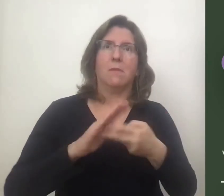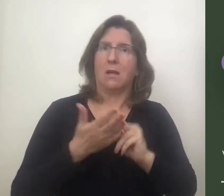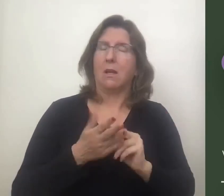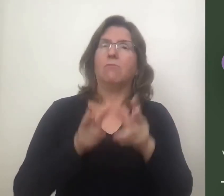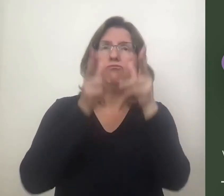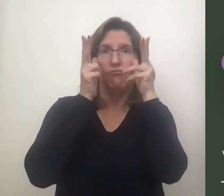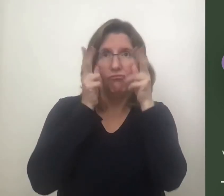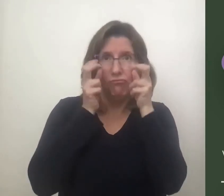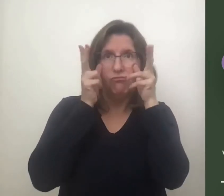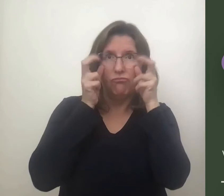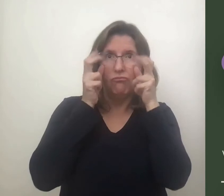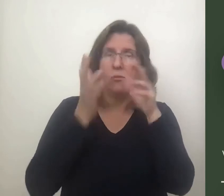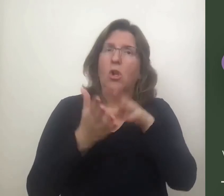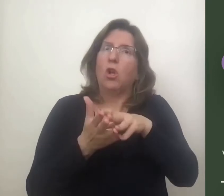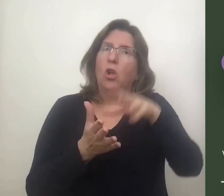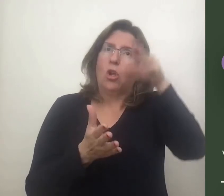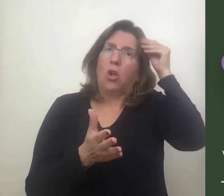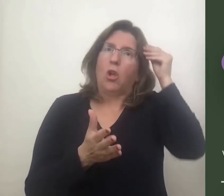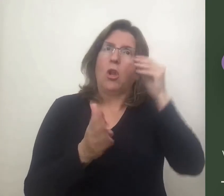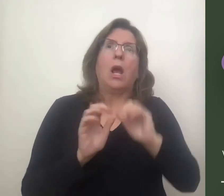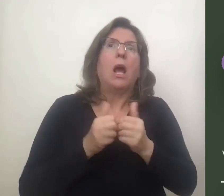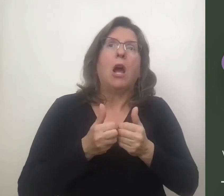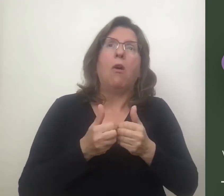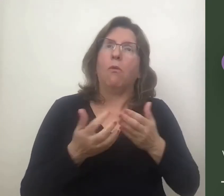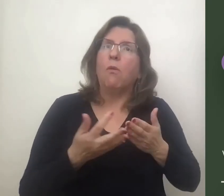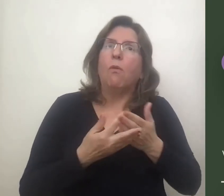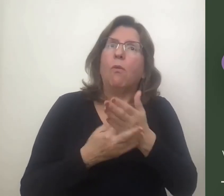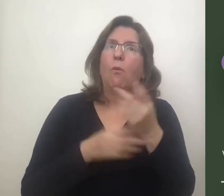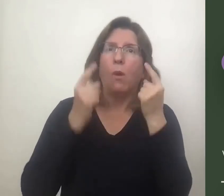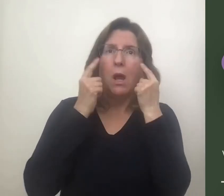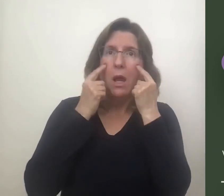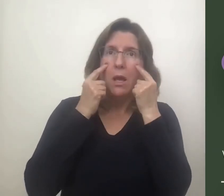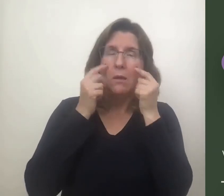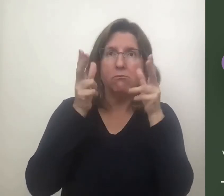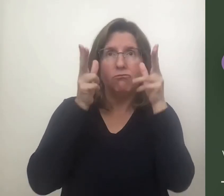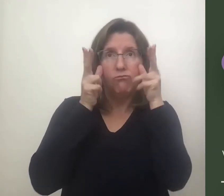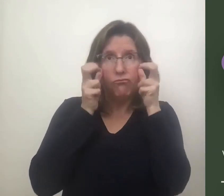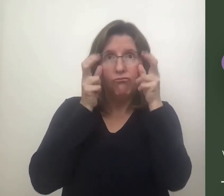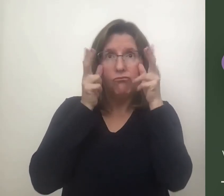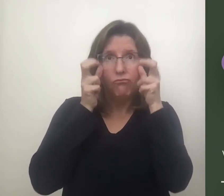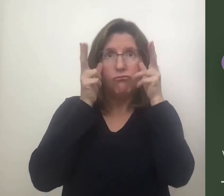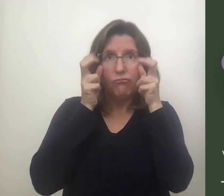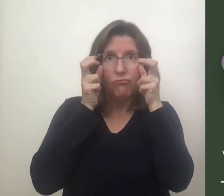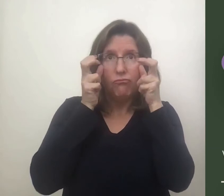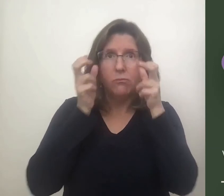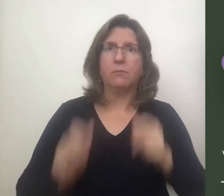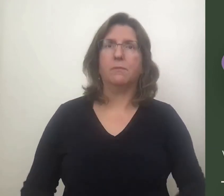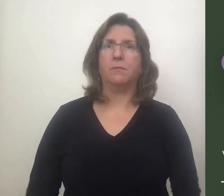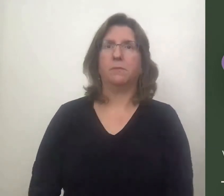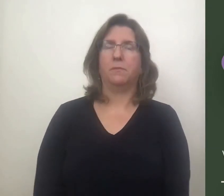Visu-centrism is where learning is achieved through visual processing.